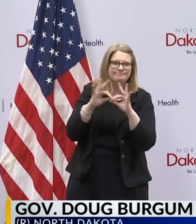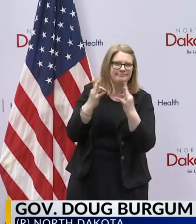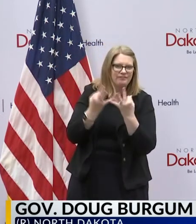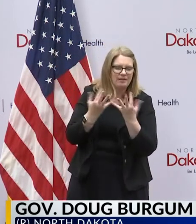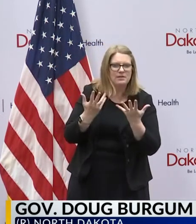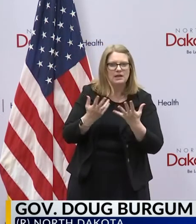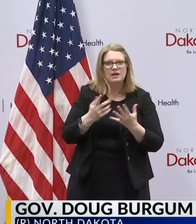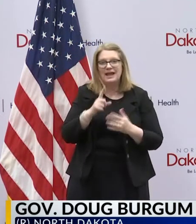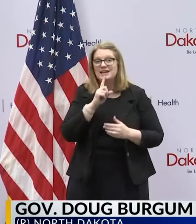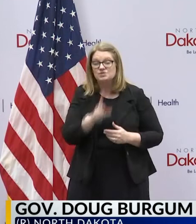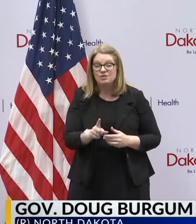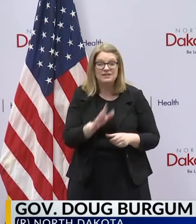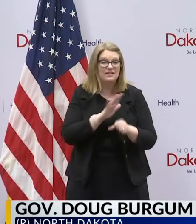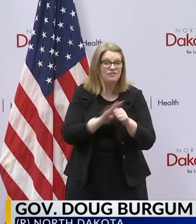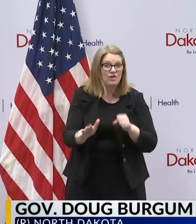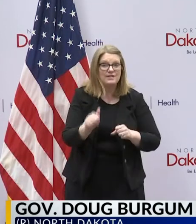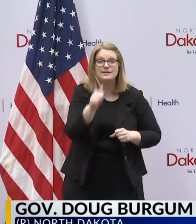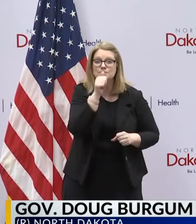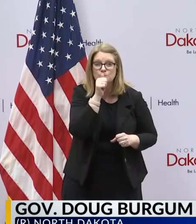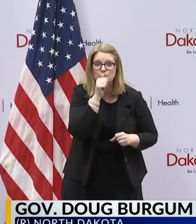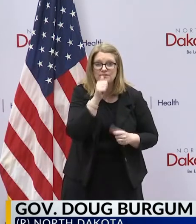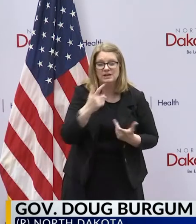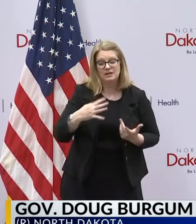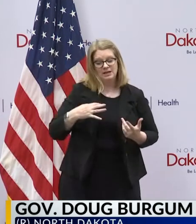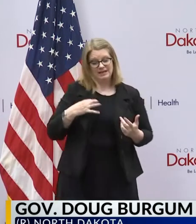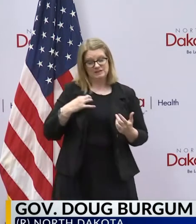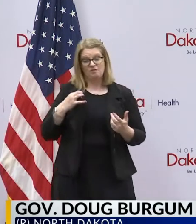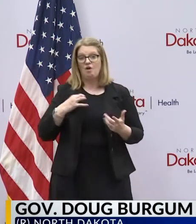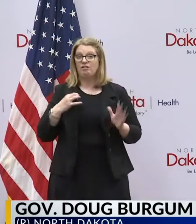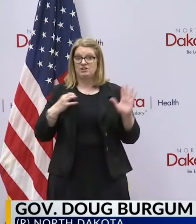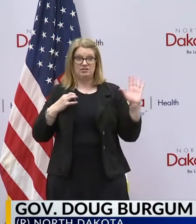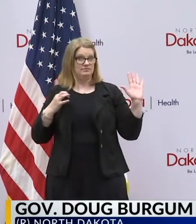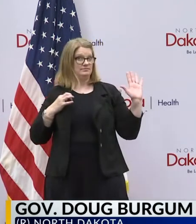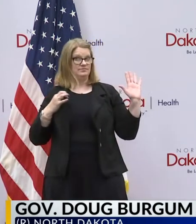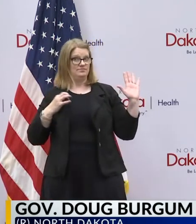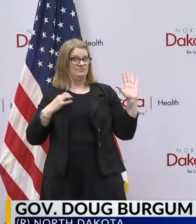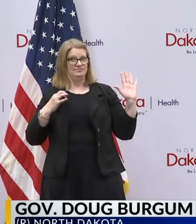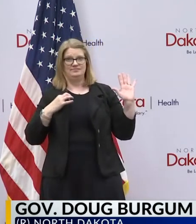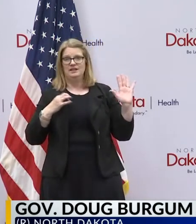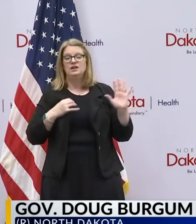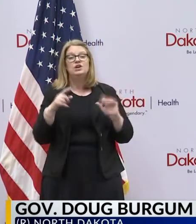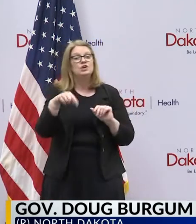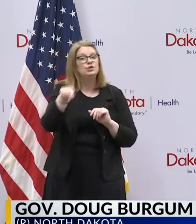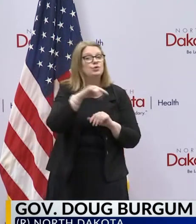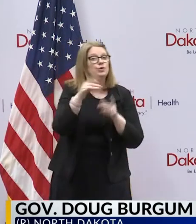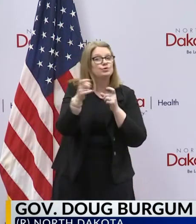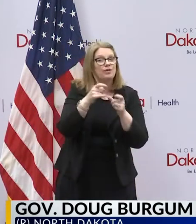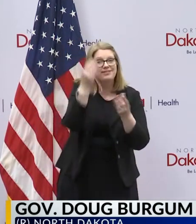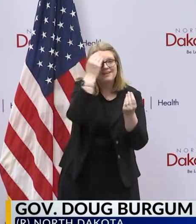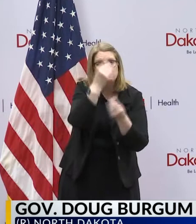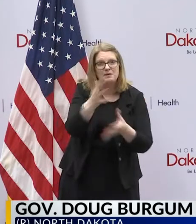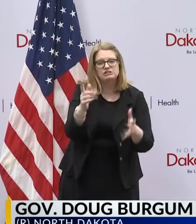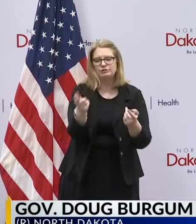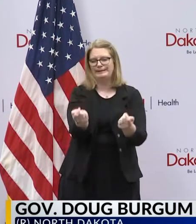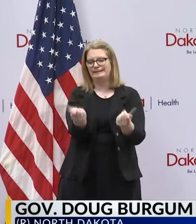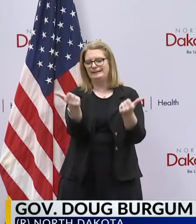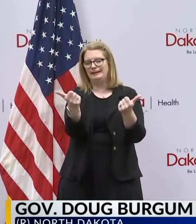PROTECT YOURSELF AND YOUR LOVED ONES, AND DO IT IN A COMPLETELY ANONYMOUS WAY AND AGAIN, ALL